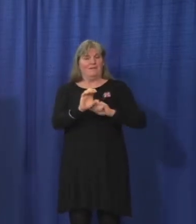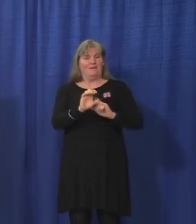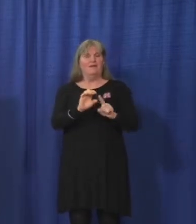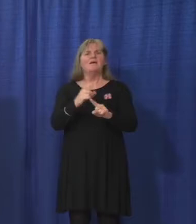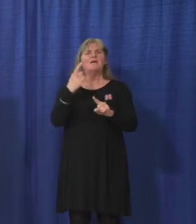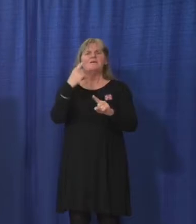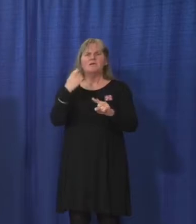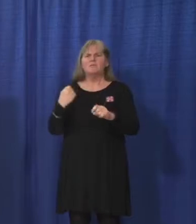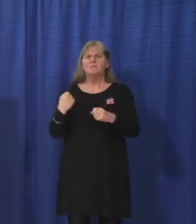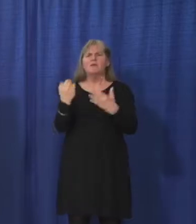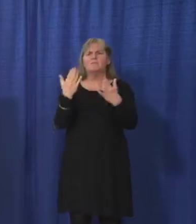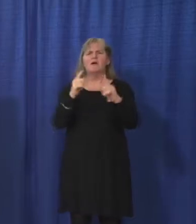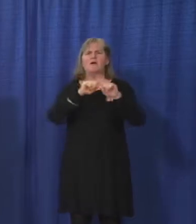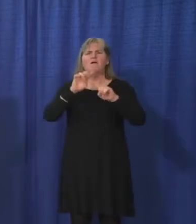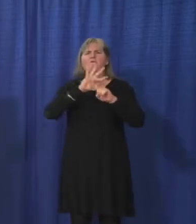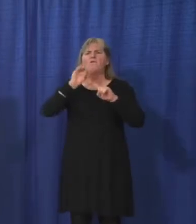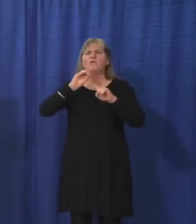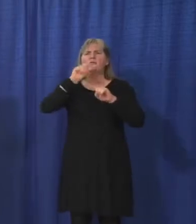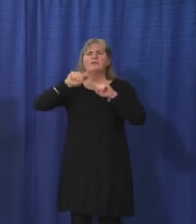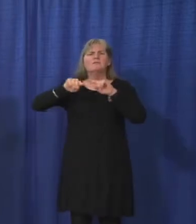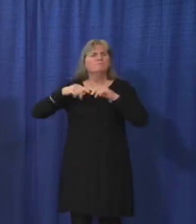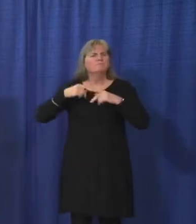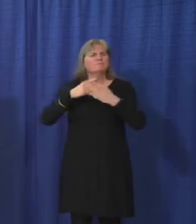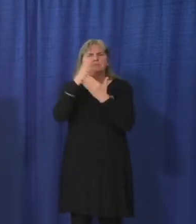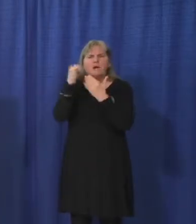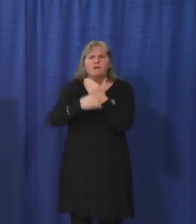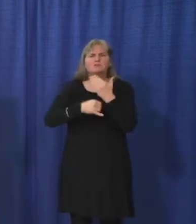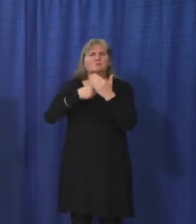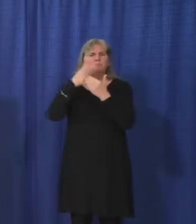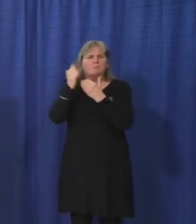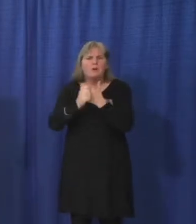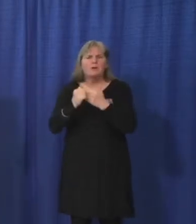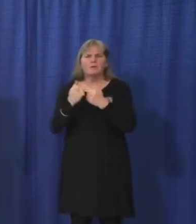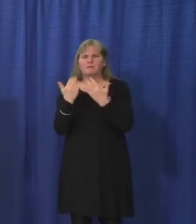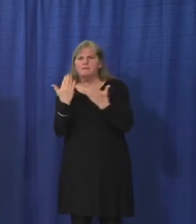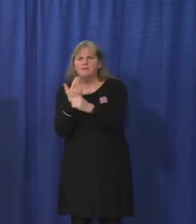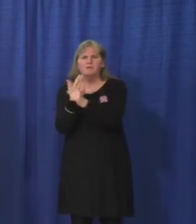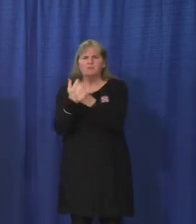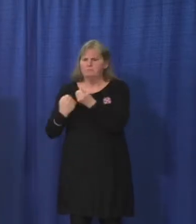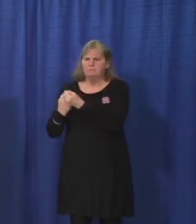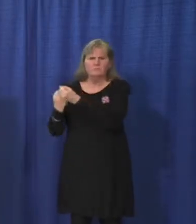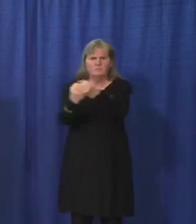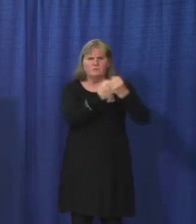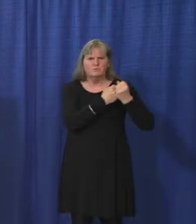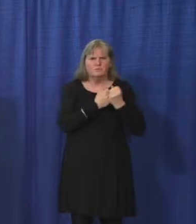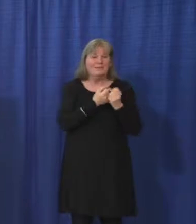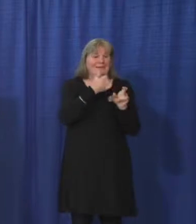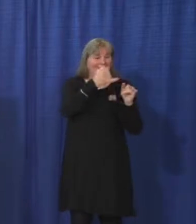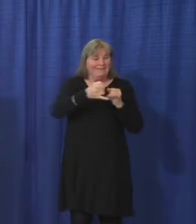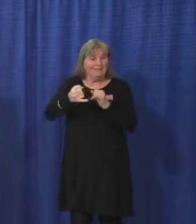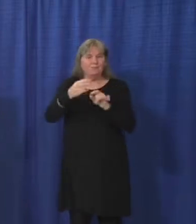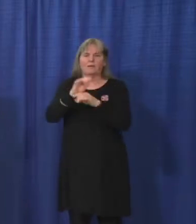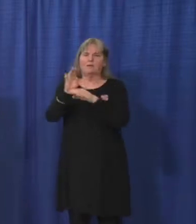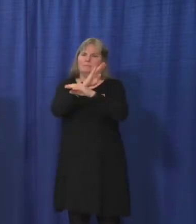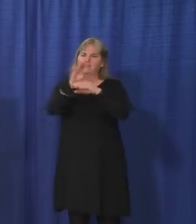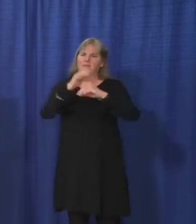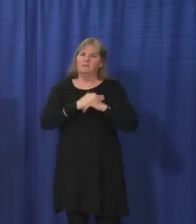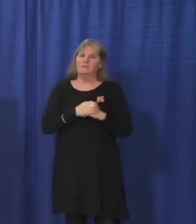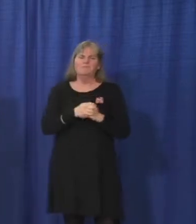individual initiative to support you Connors and their businesses. This includes direct programs and initiatives and direct